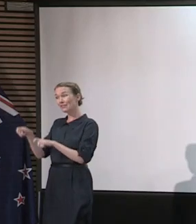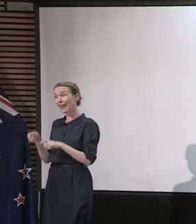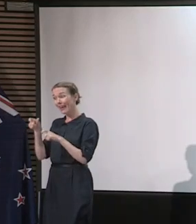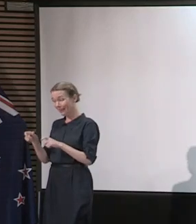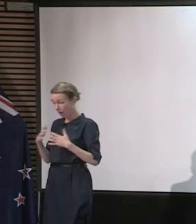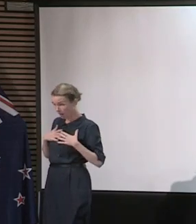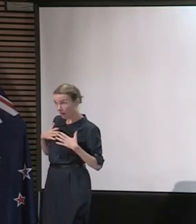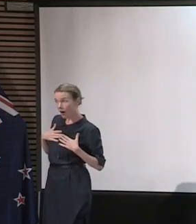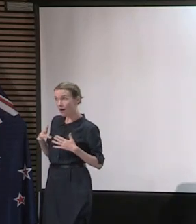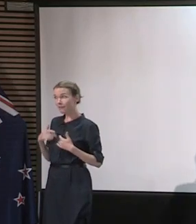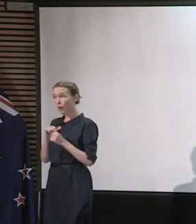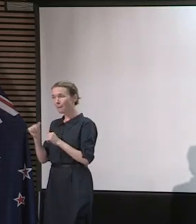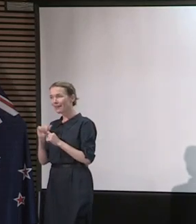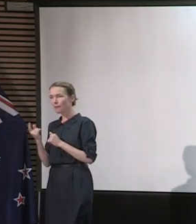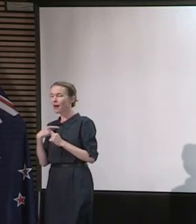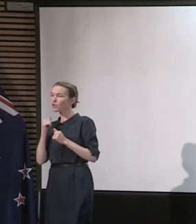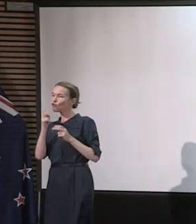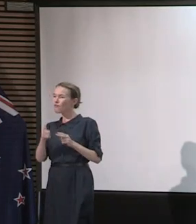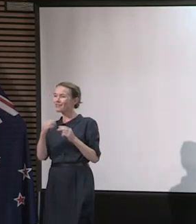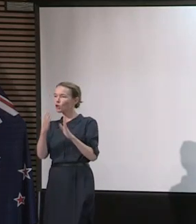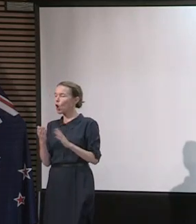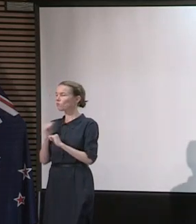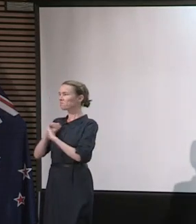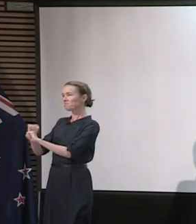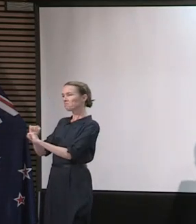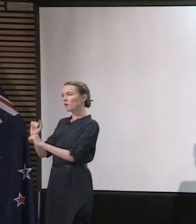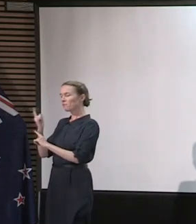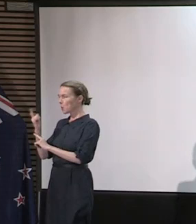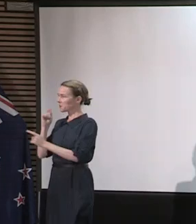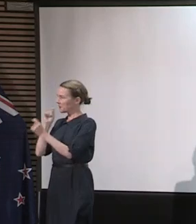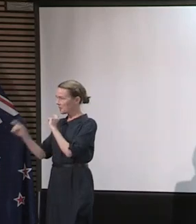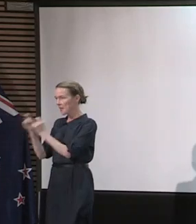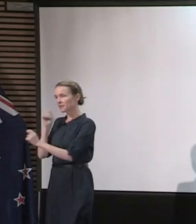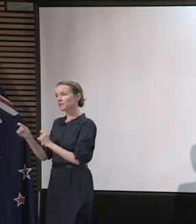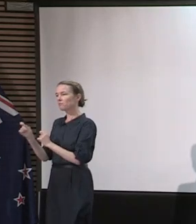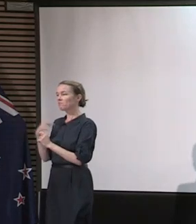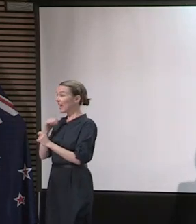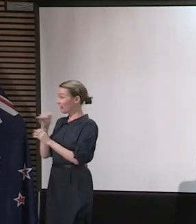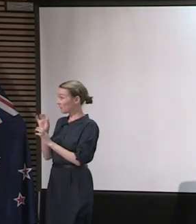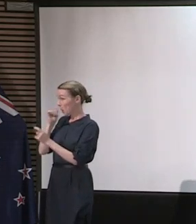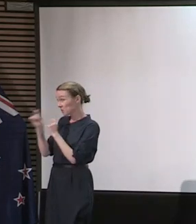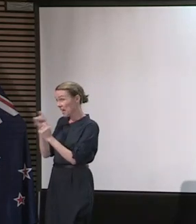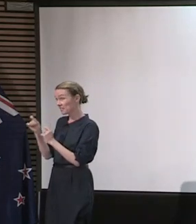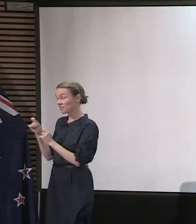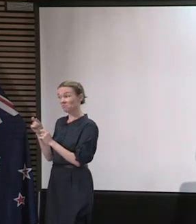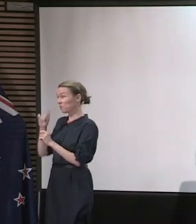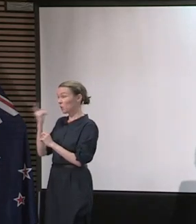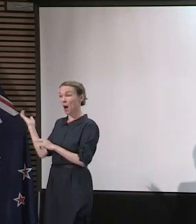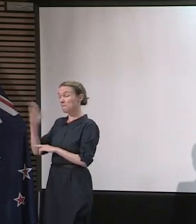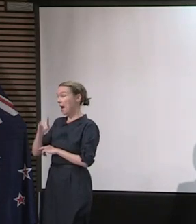rest homes won't allow them to return until they have had the test. Can you clear that up and give clarity on what the situation is?